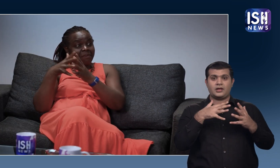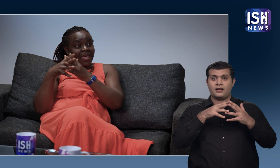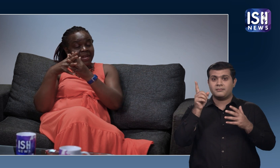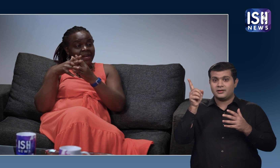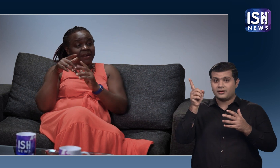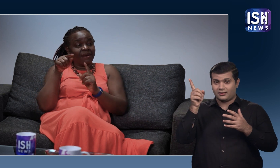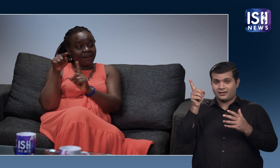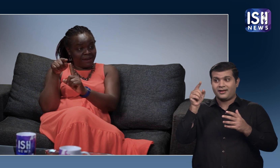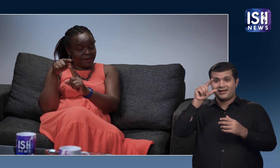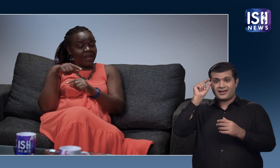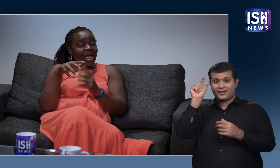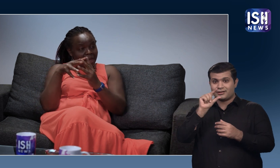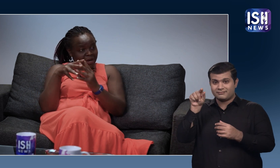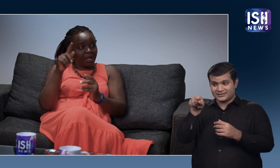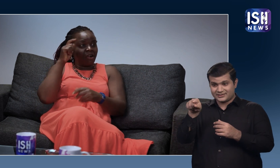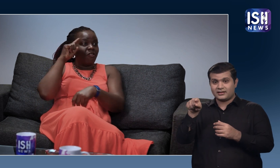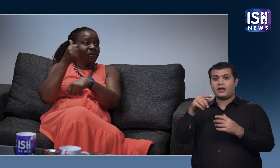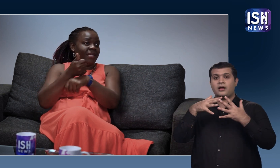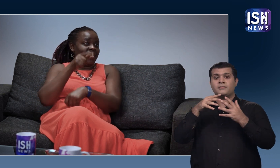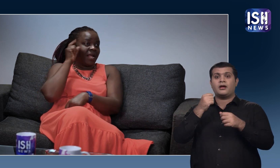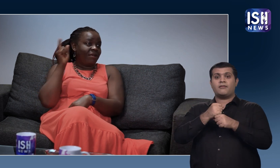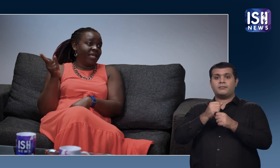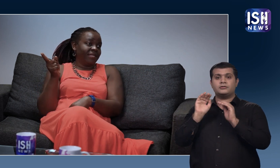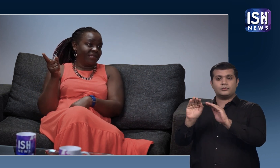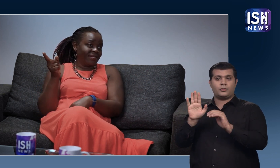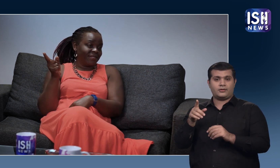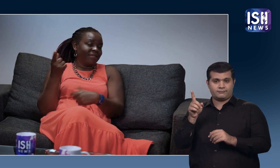In America, the American Government set Gallaudet.